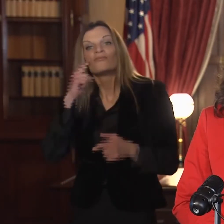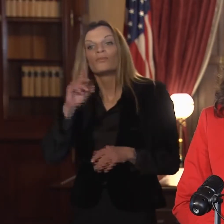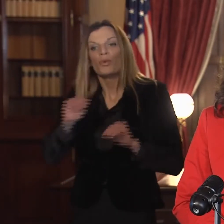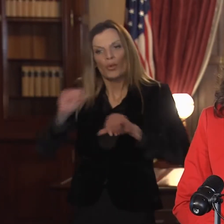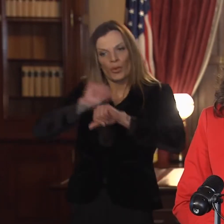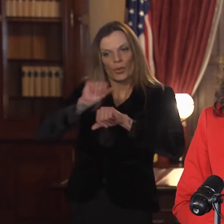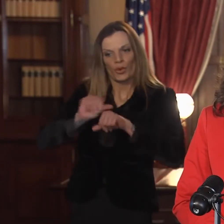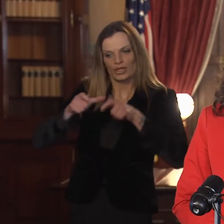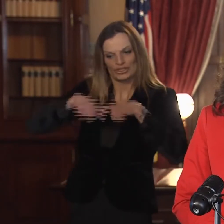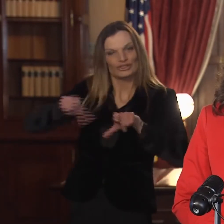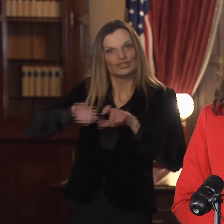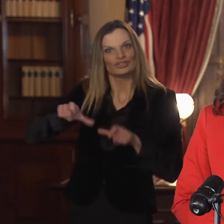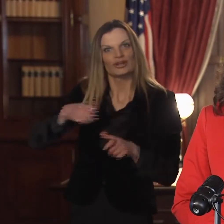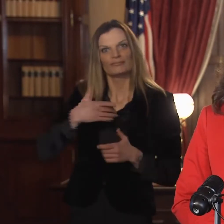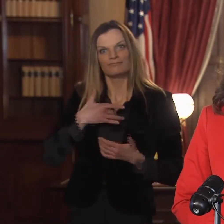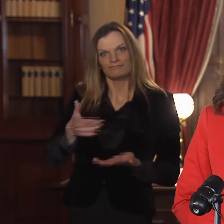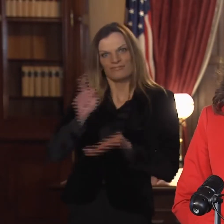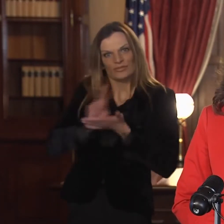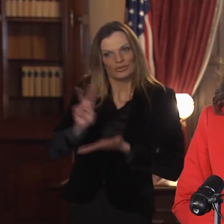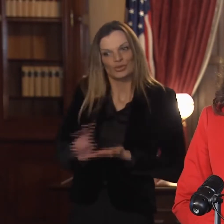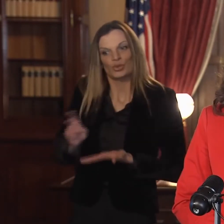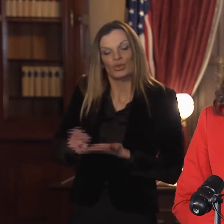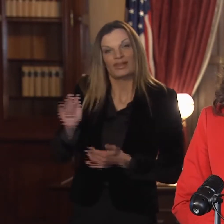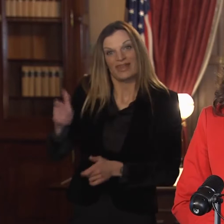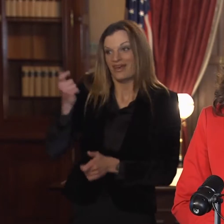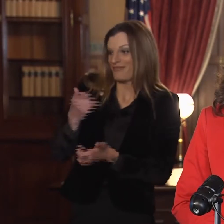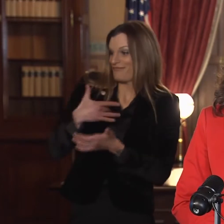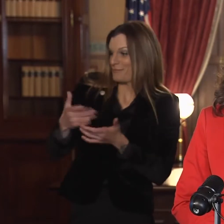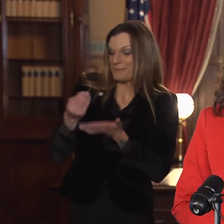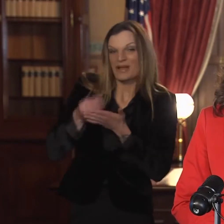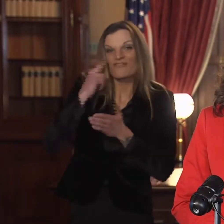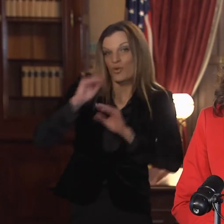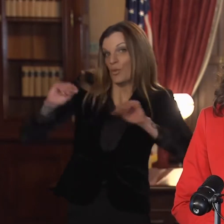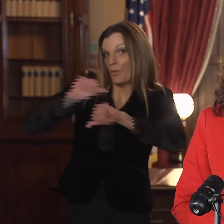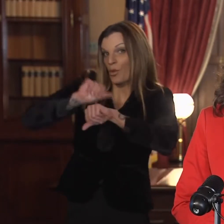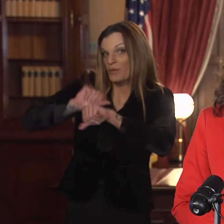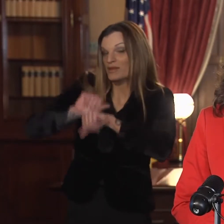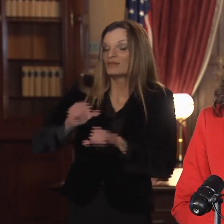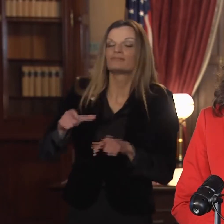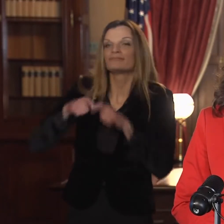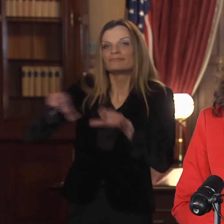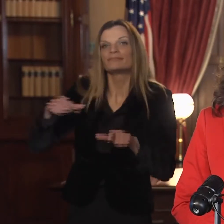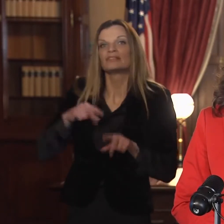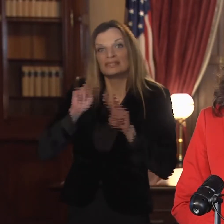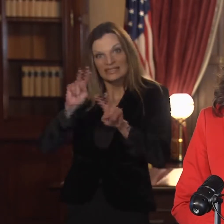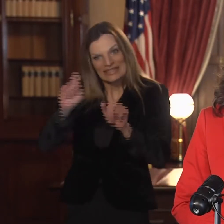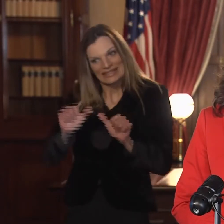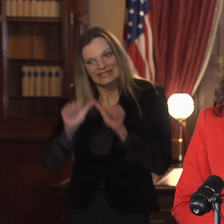I ALSO NEED THEM TO, NUMBER 2, PASS A PERMANENT EXTENSION OF UNEMPLOYMENT BENEFITS.